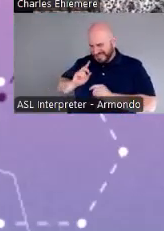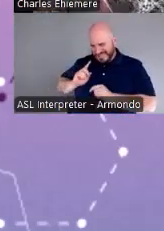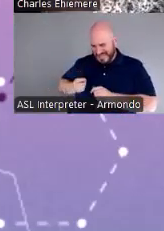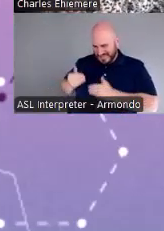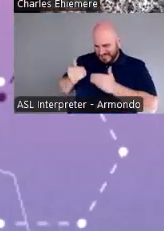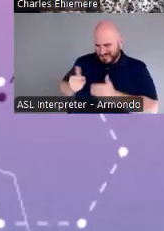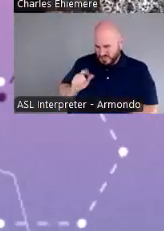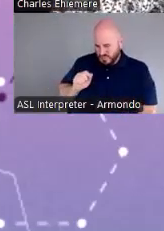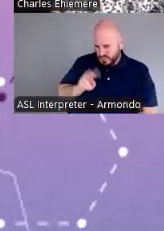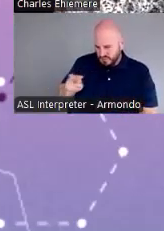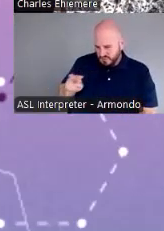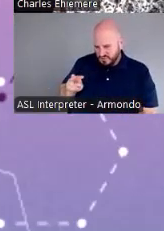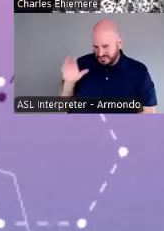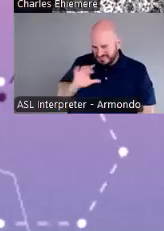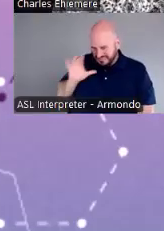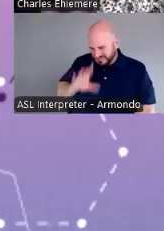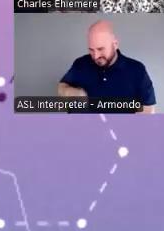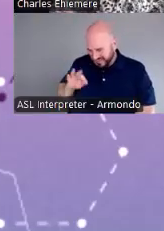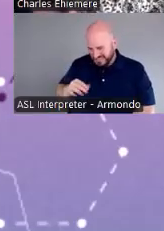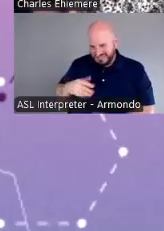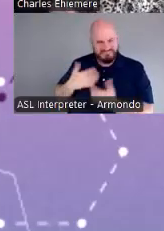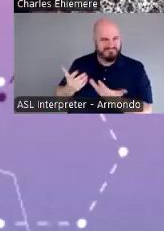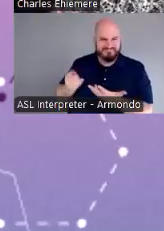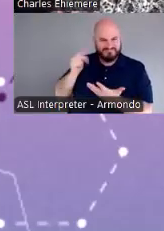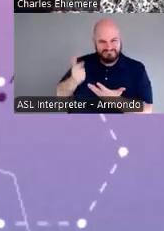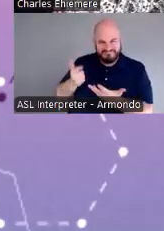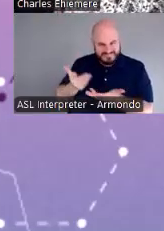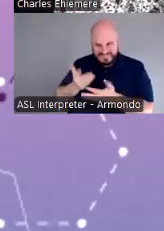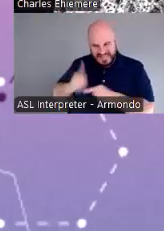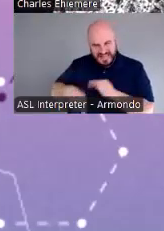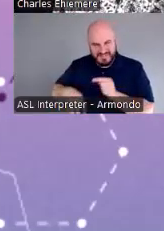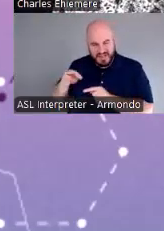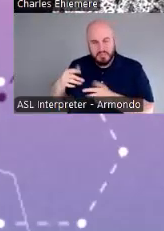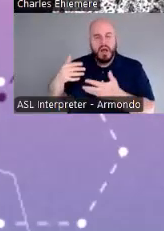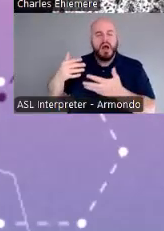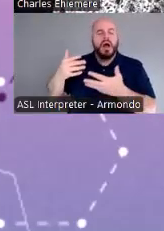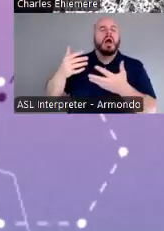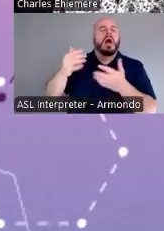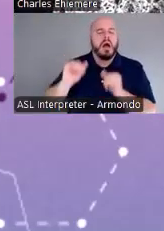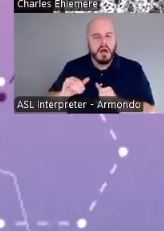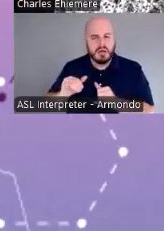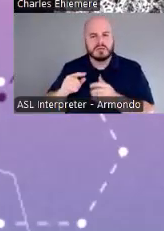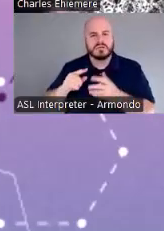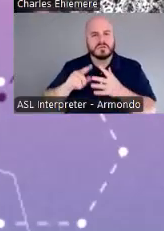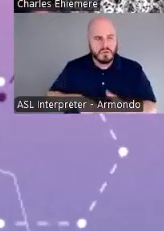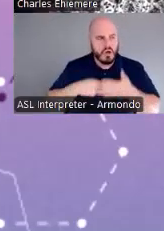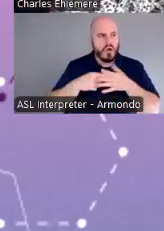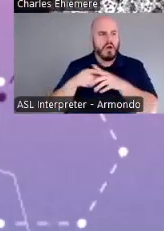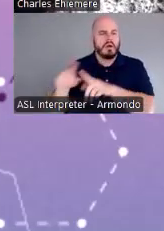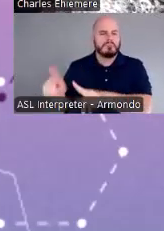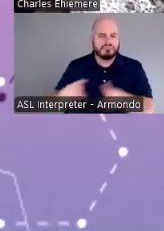inconsistent in the data. But from the point that we were able to pilot this, we were able to consistently look